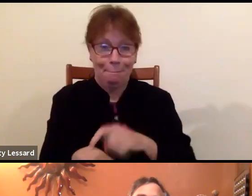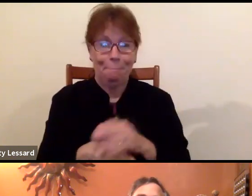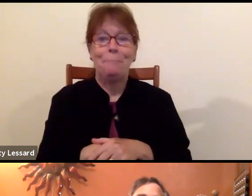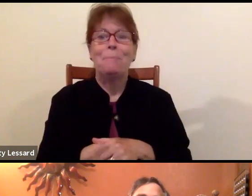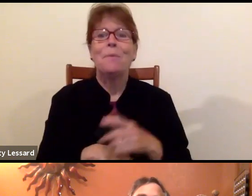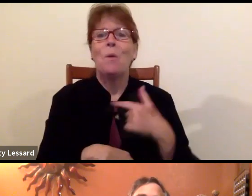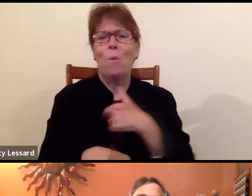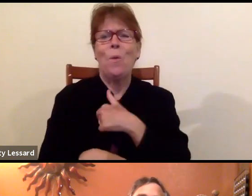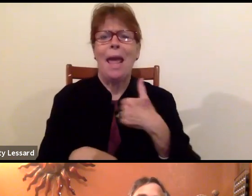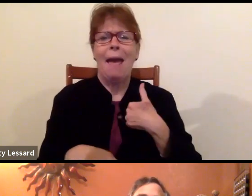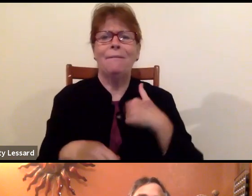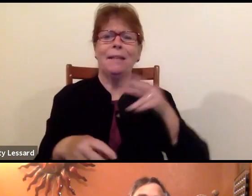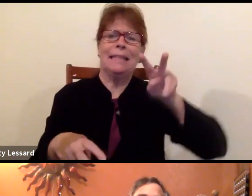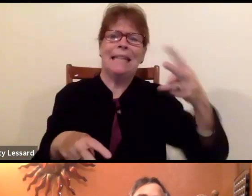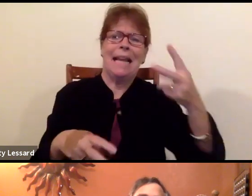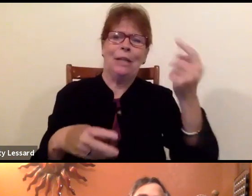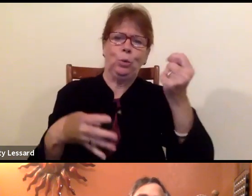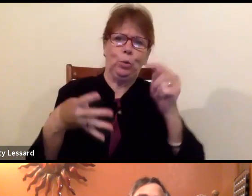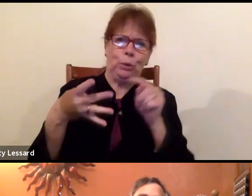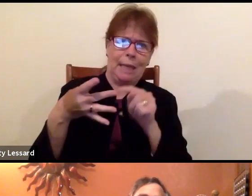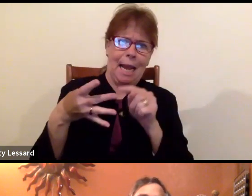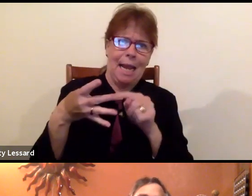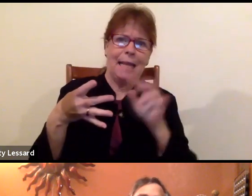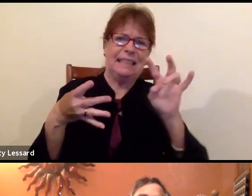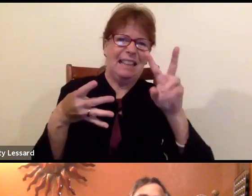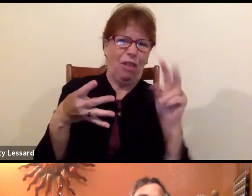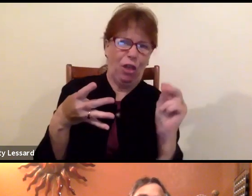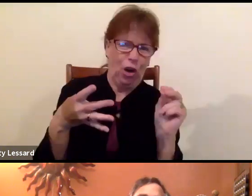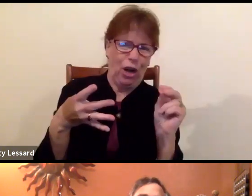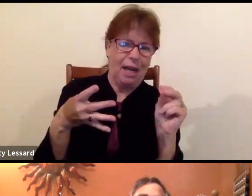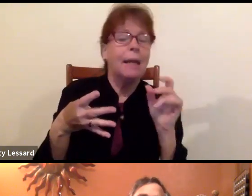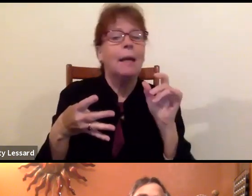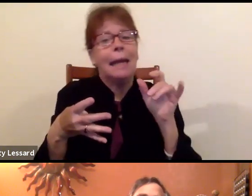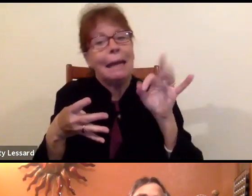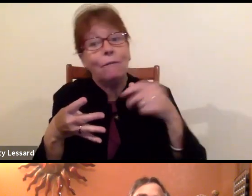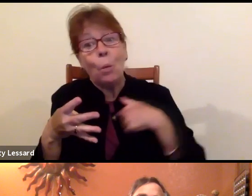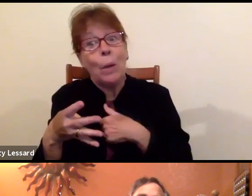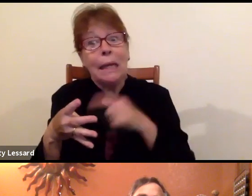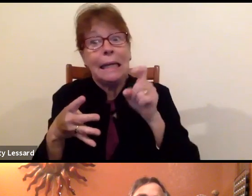a lovely evening and we'll see you next month at bay CHOOI.